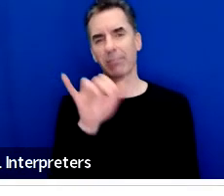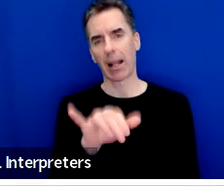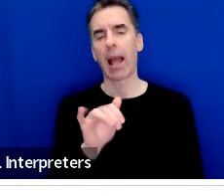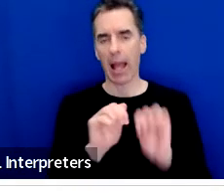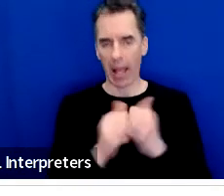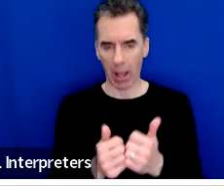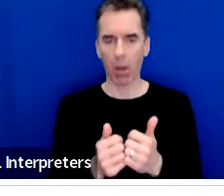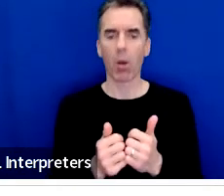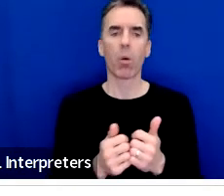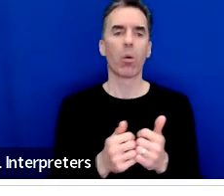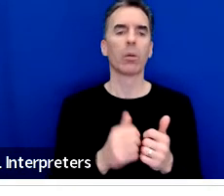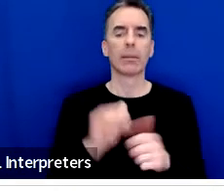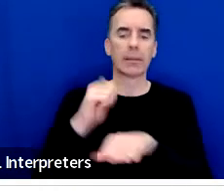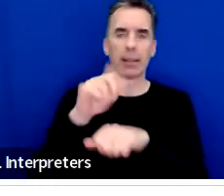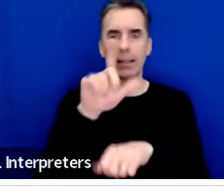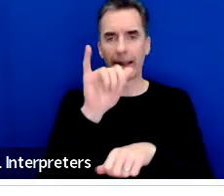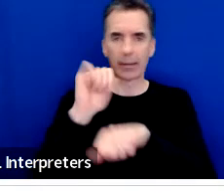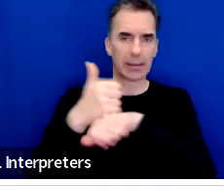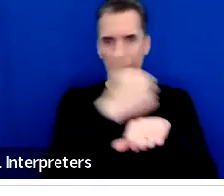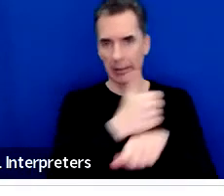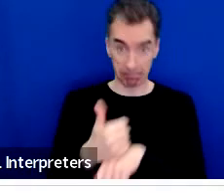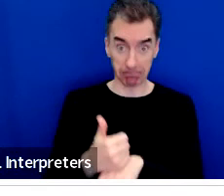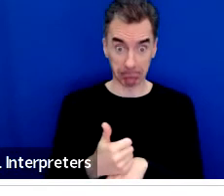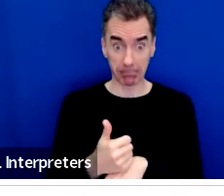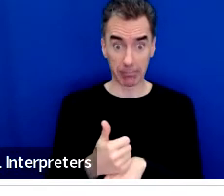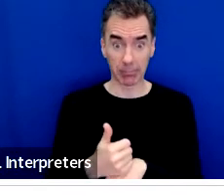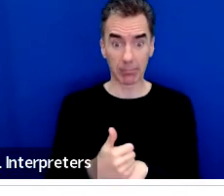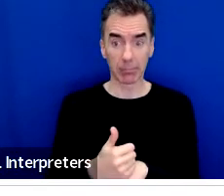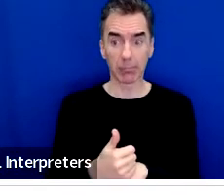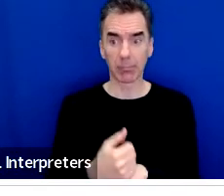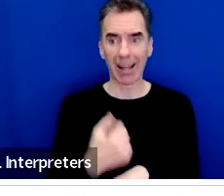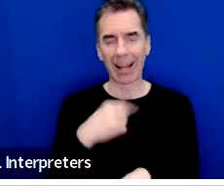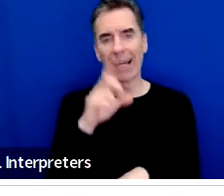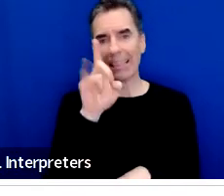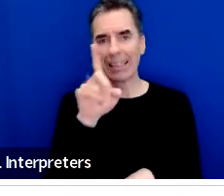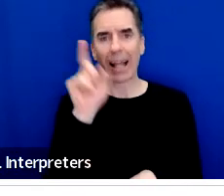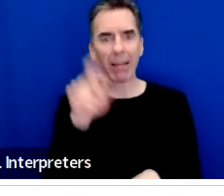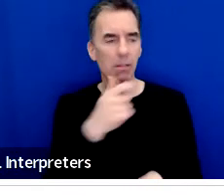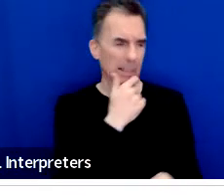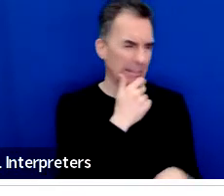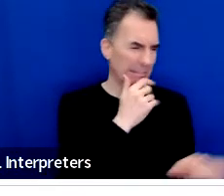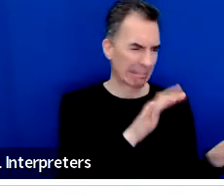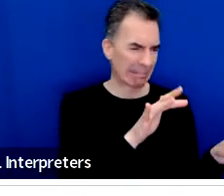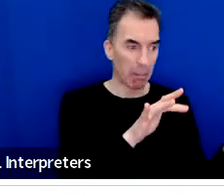It, it did take curating I did have to you know, I think I spent an entire summer